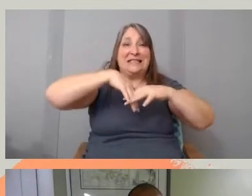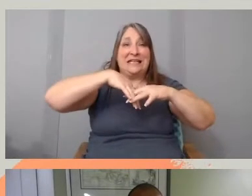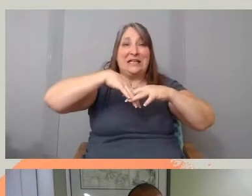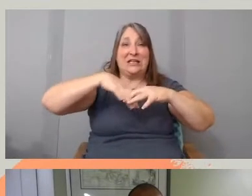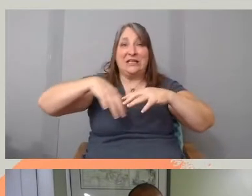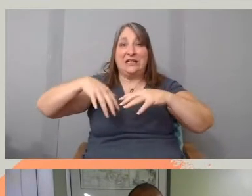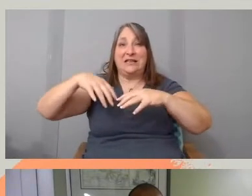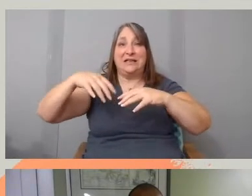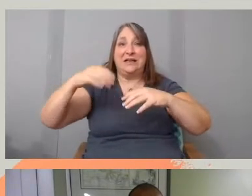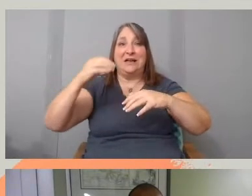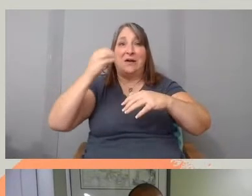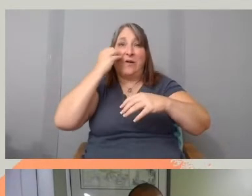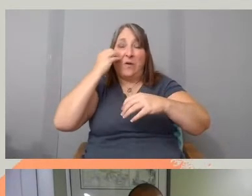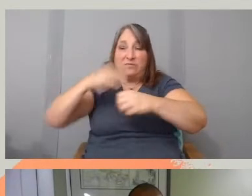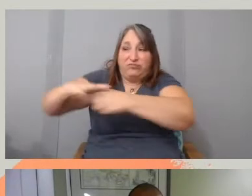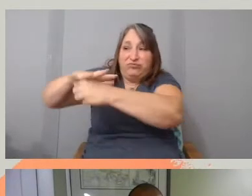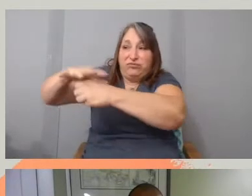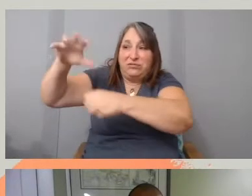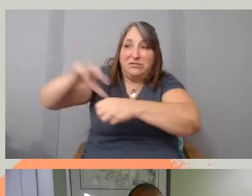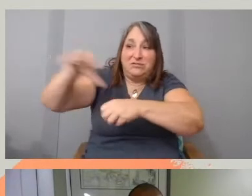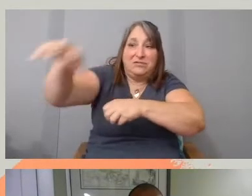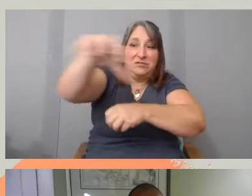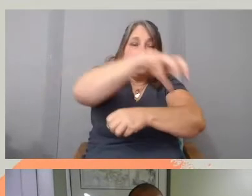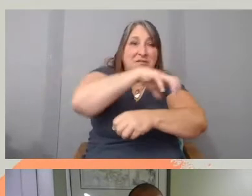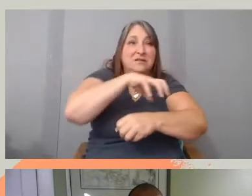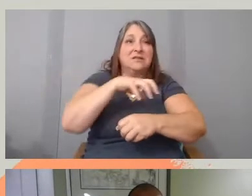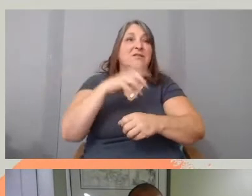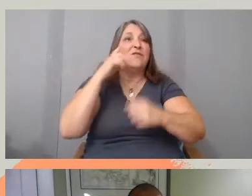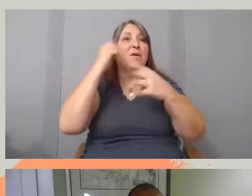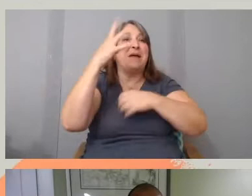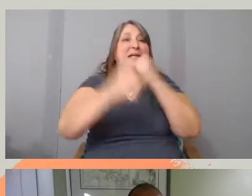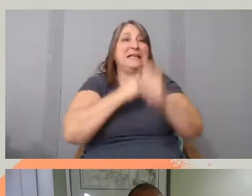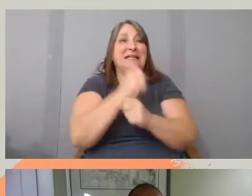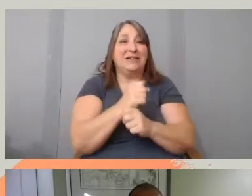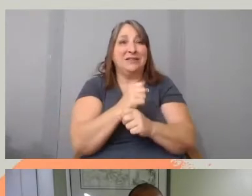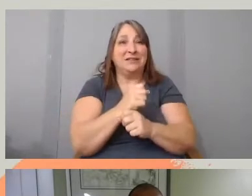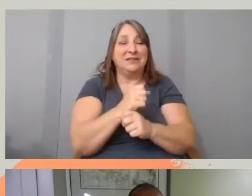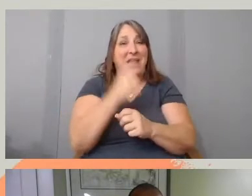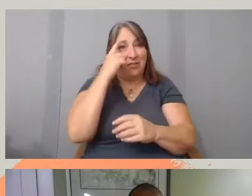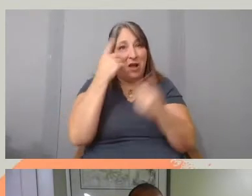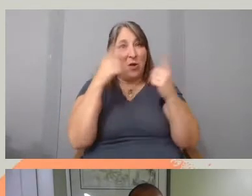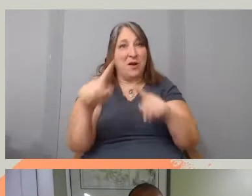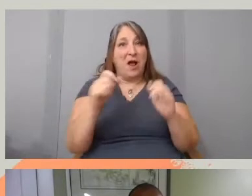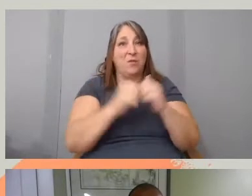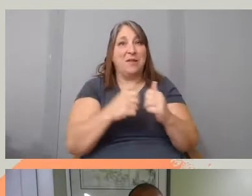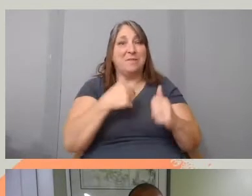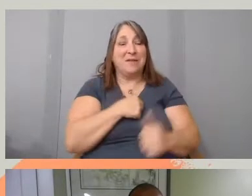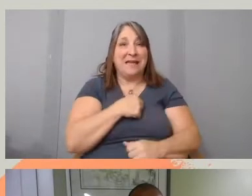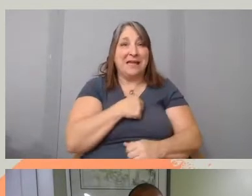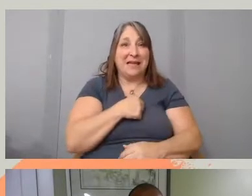But one of the things that I felt like was going on with me is because I didn't have such a great relationship